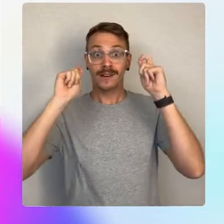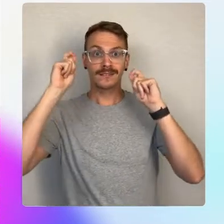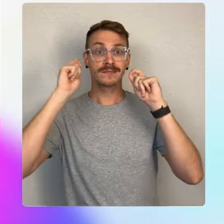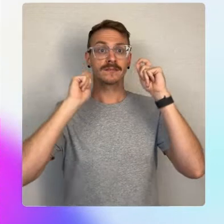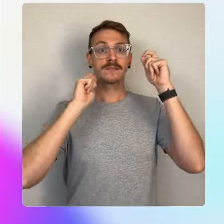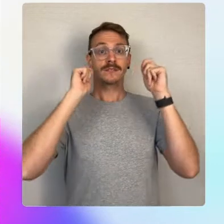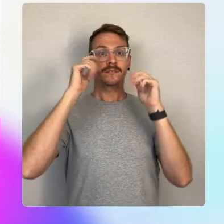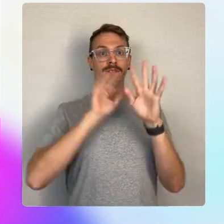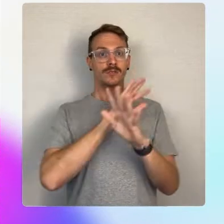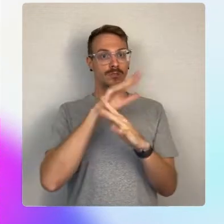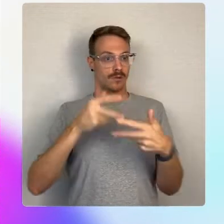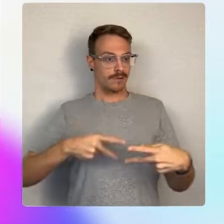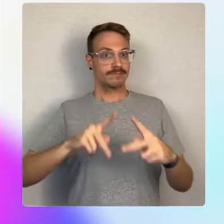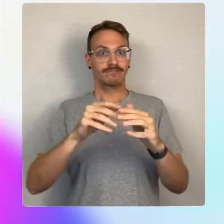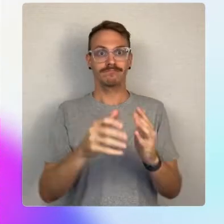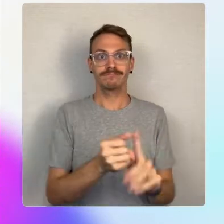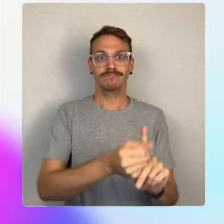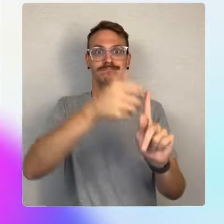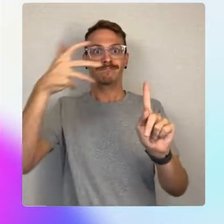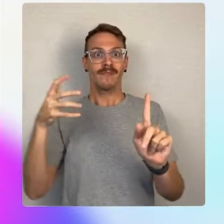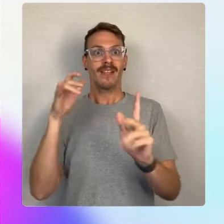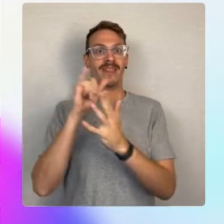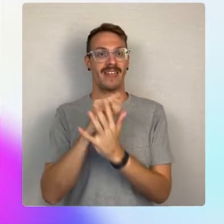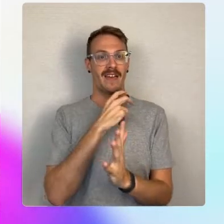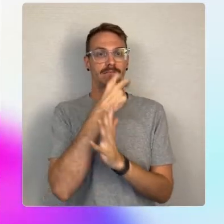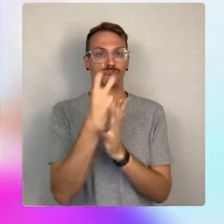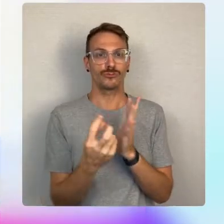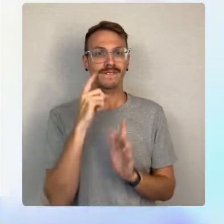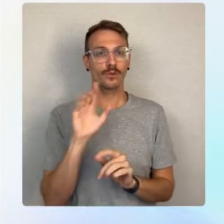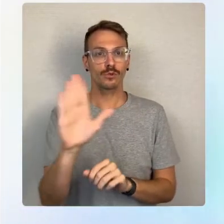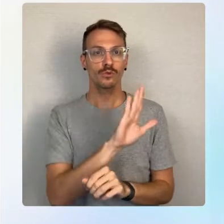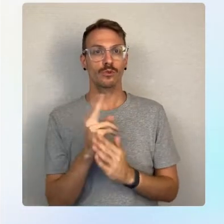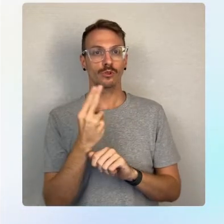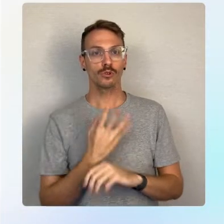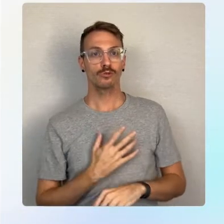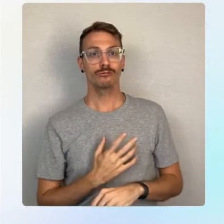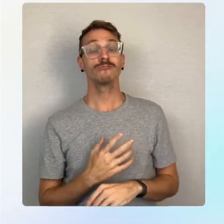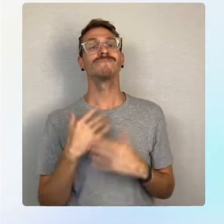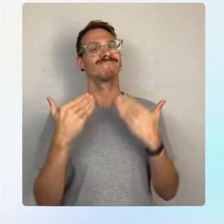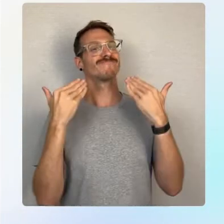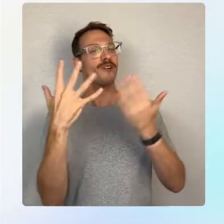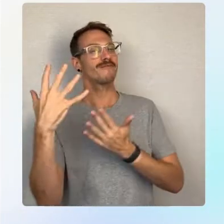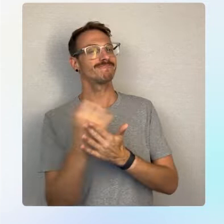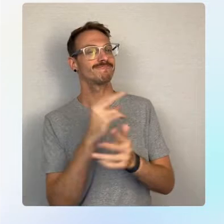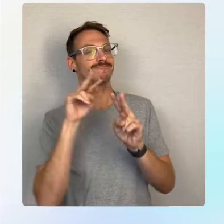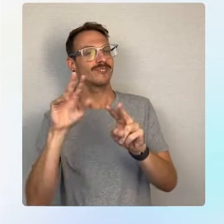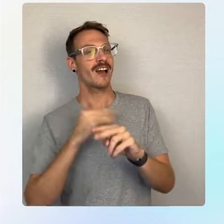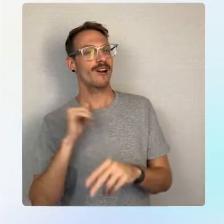to enhance that immersion for your users. So go ahead and check out our Avatar's developer page